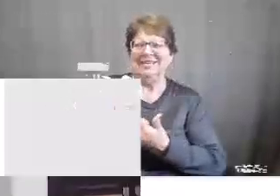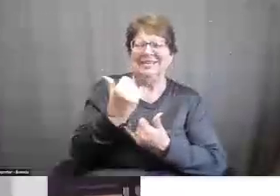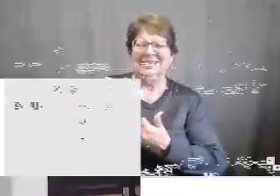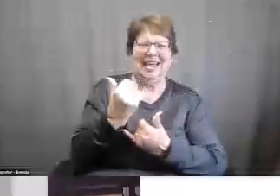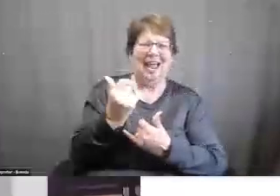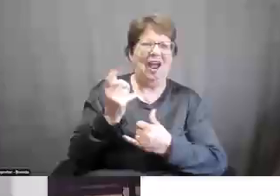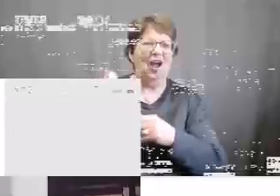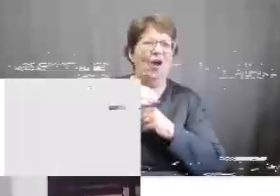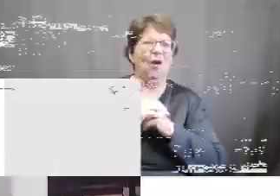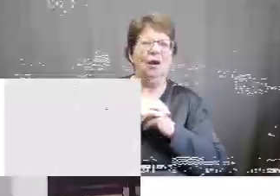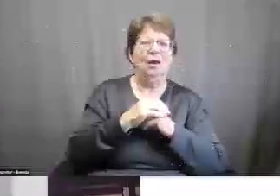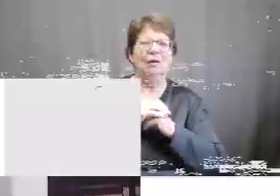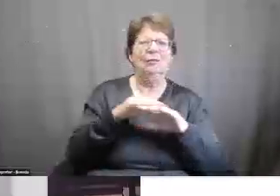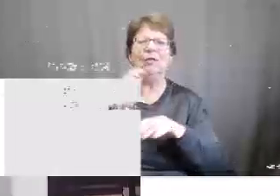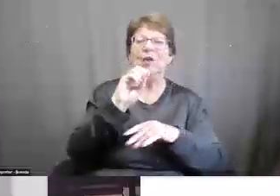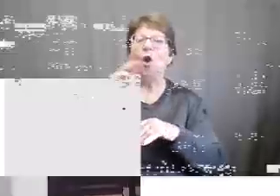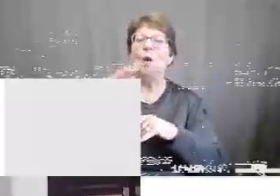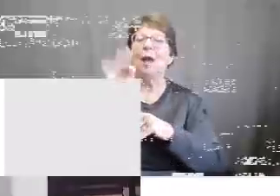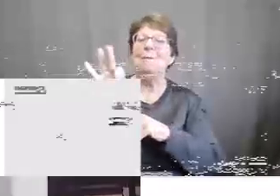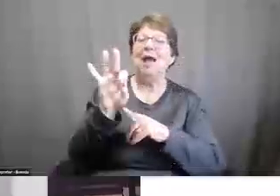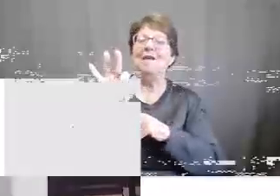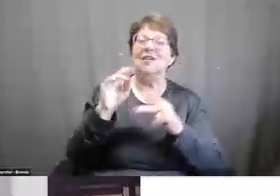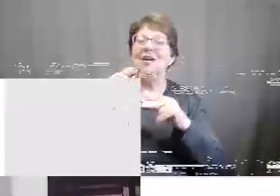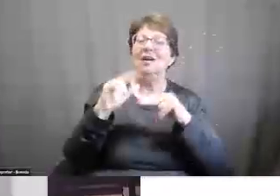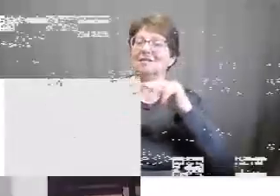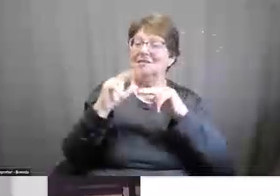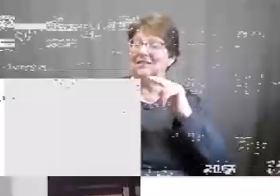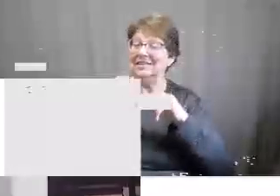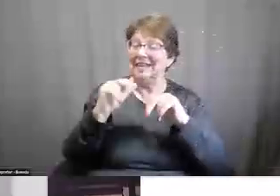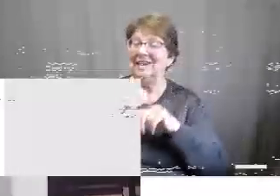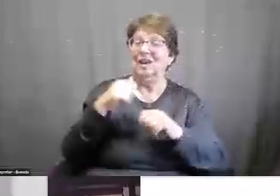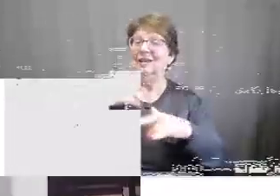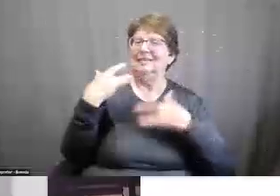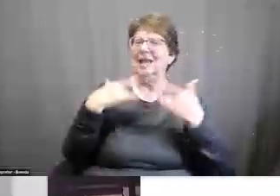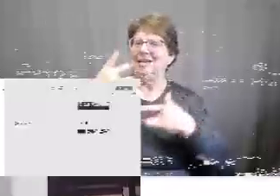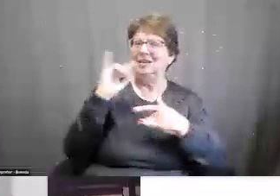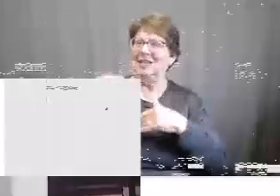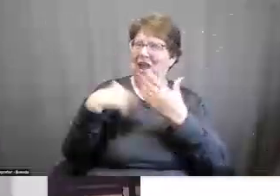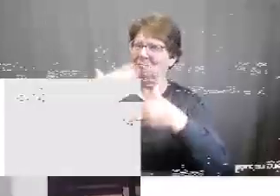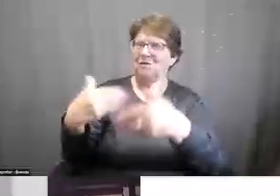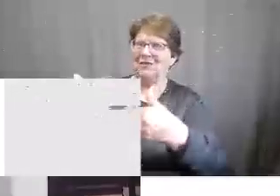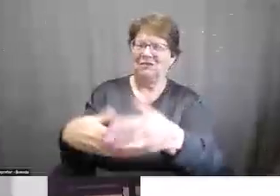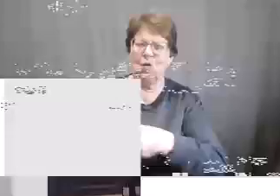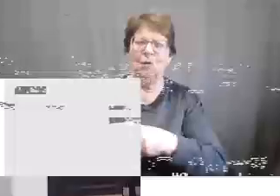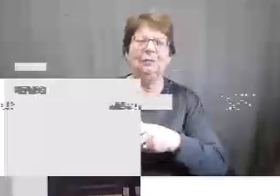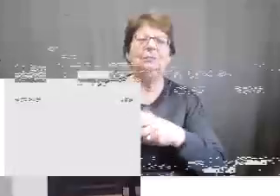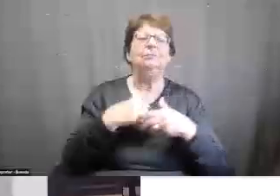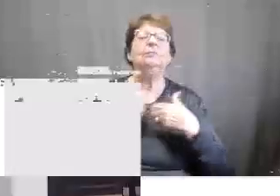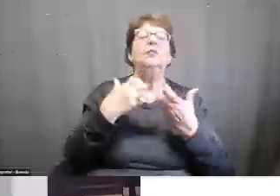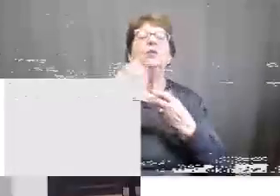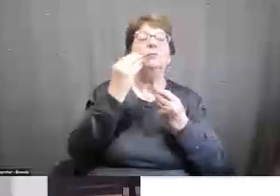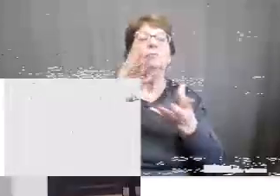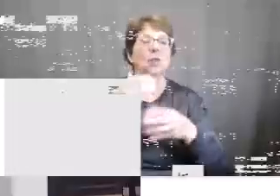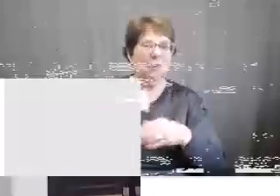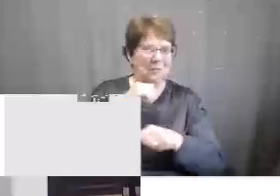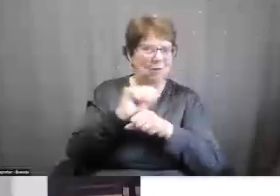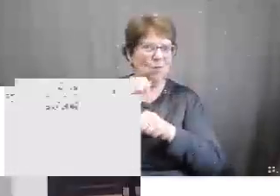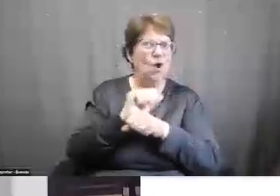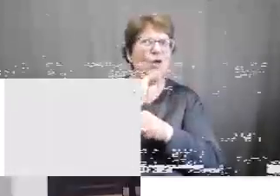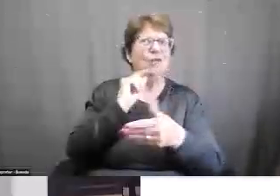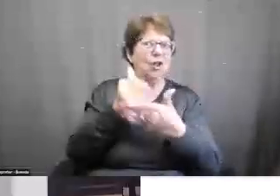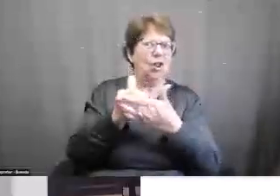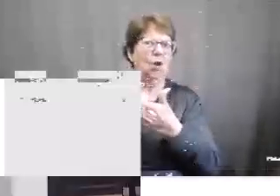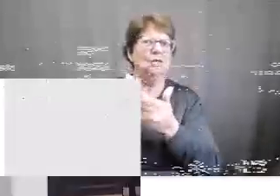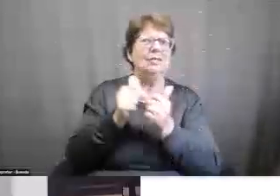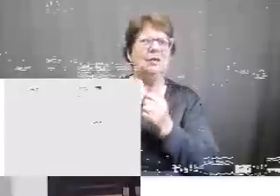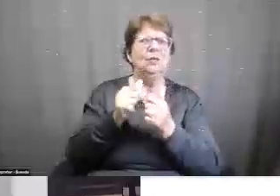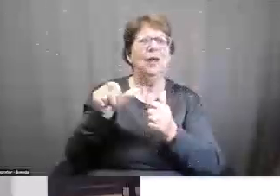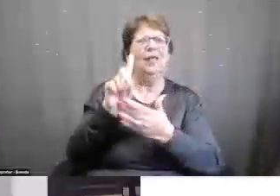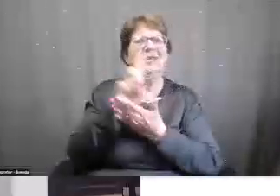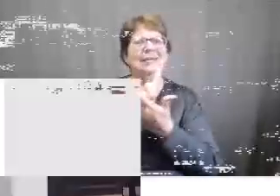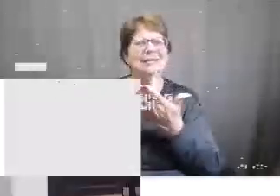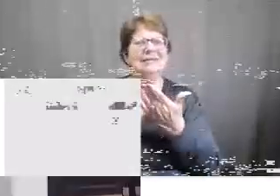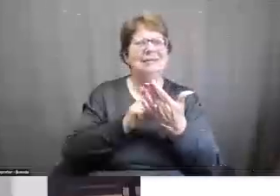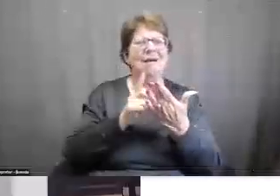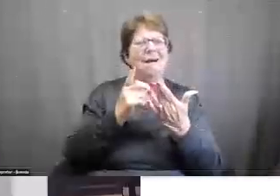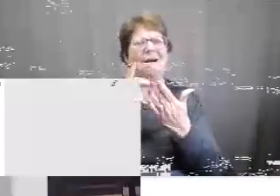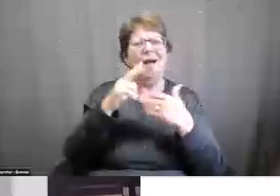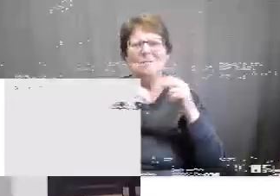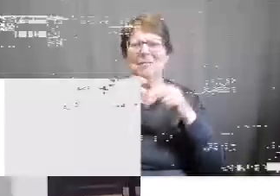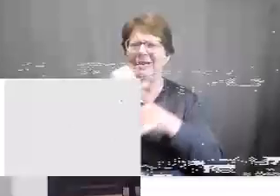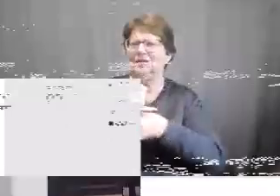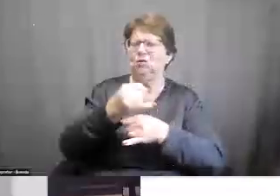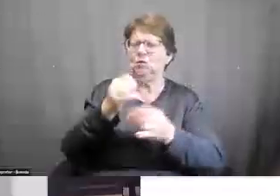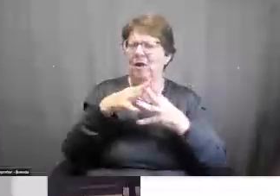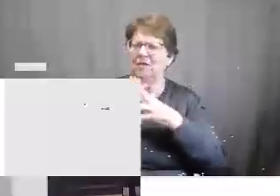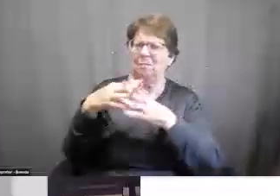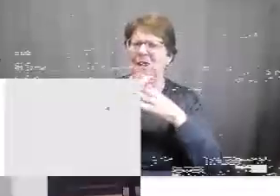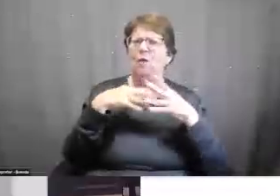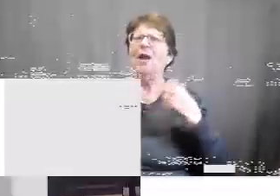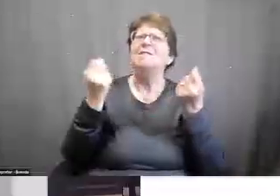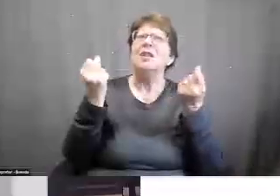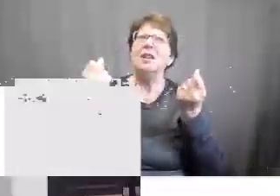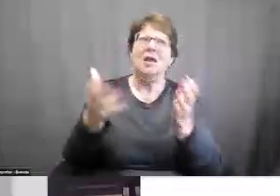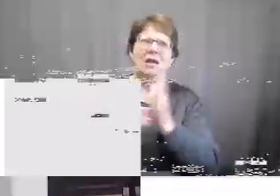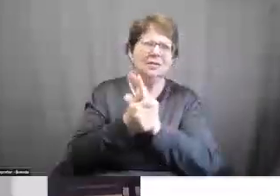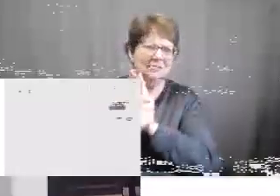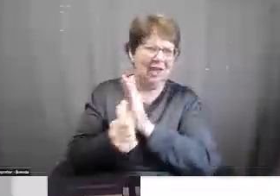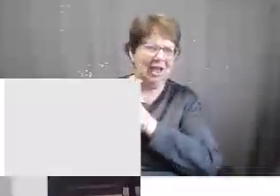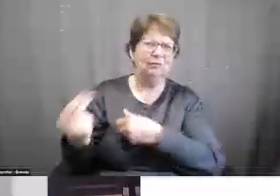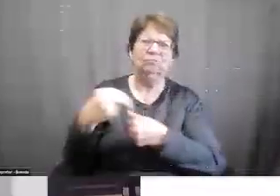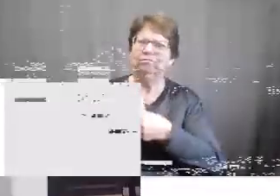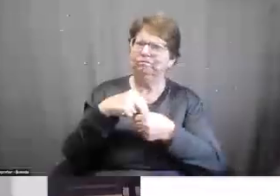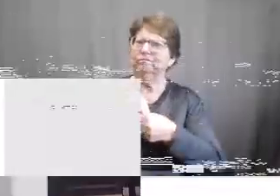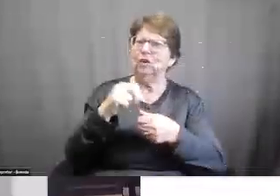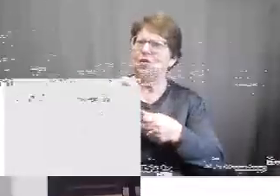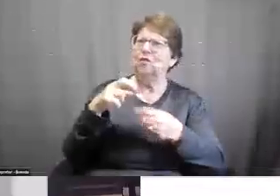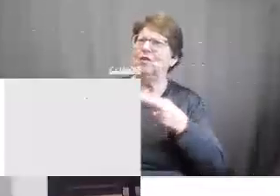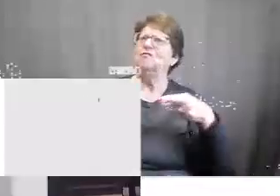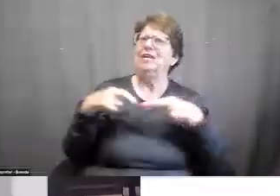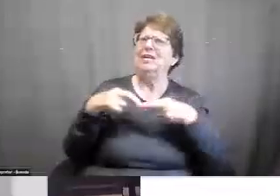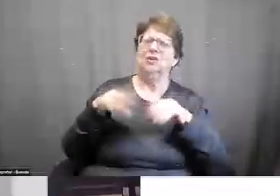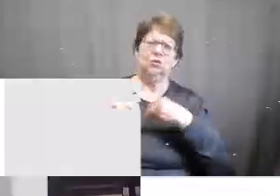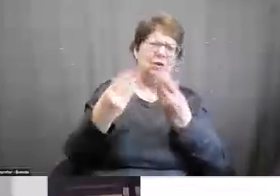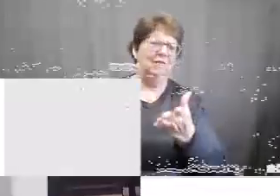Boardroom: facility, and excited to see that moving forward. I did want to note that we have been working very closely with the Design Build Institute of America, and we have lots of experts on board, certainly regionally, to help us deliver this project successfully.